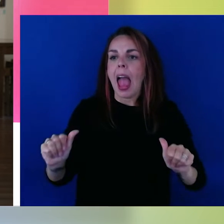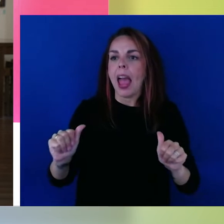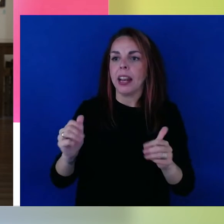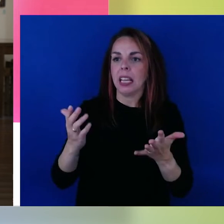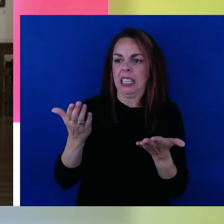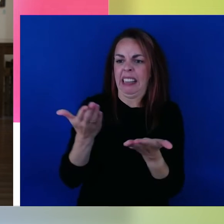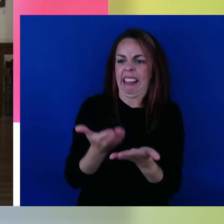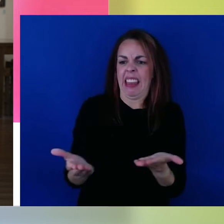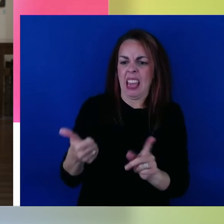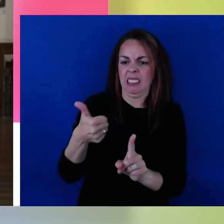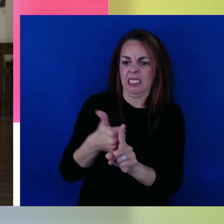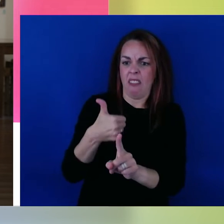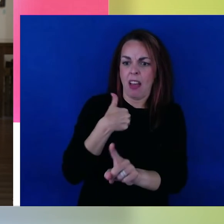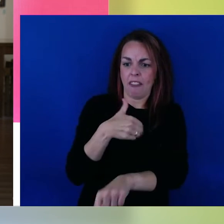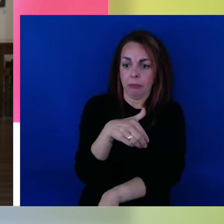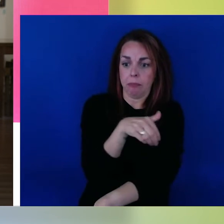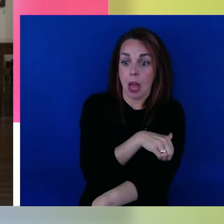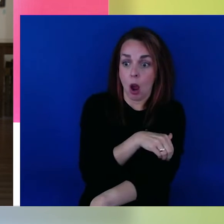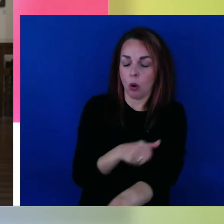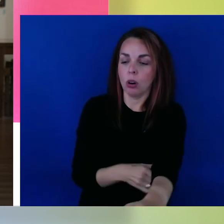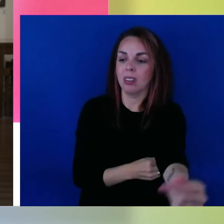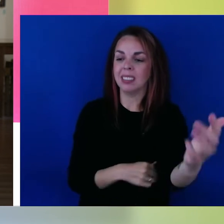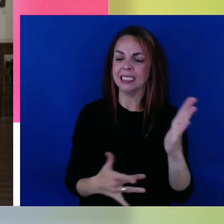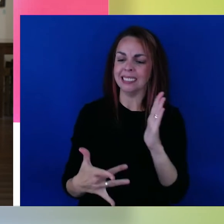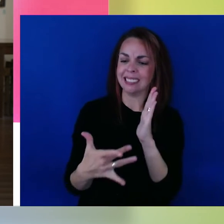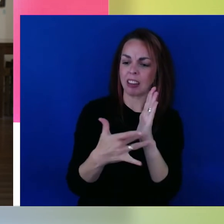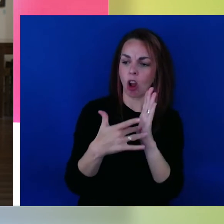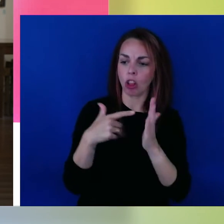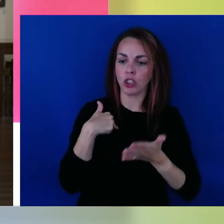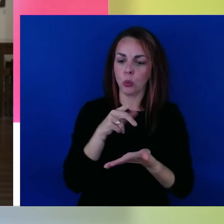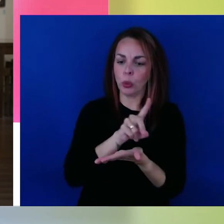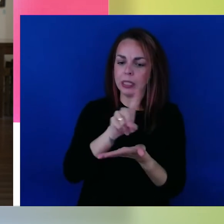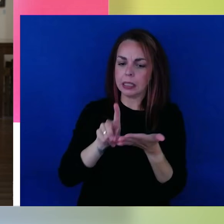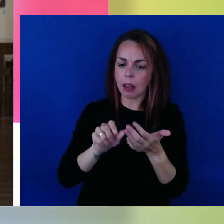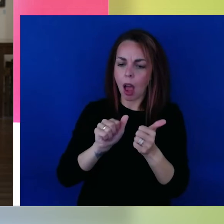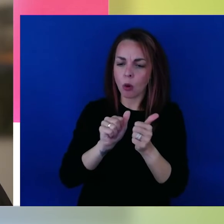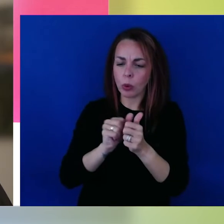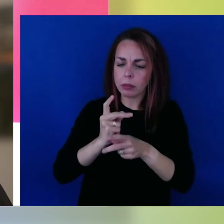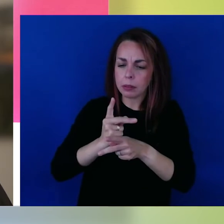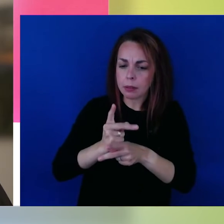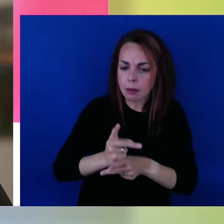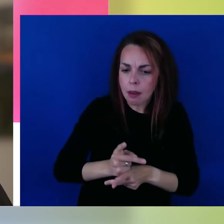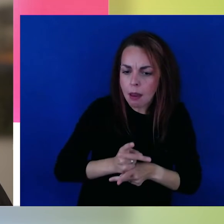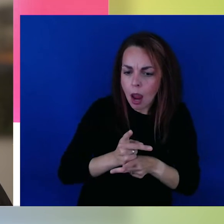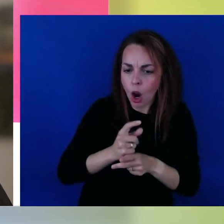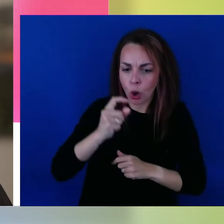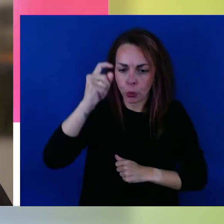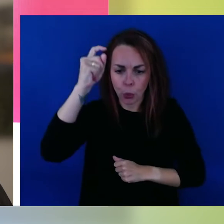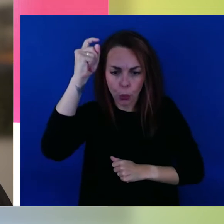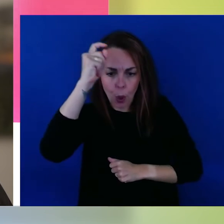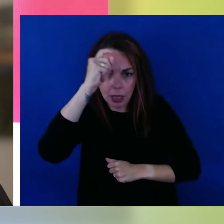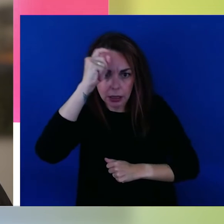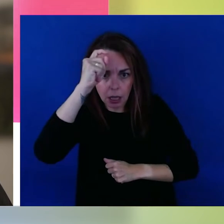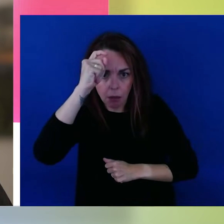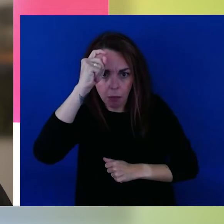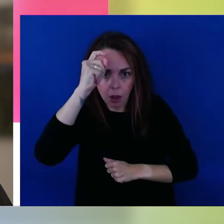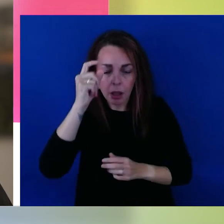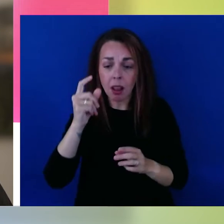technology must be designed with extreme care and wisdom and with the goal of connecting humans